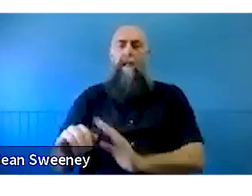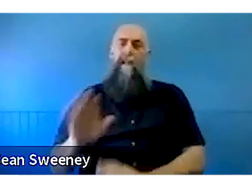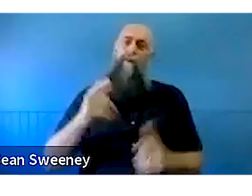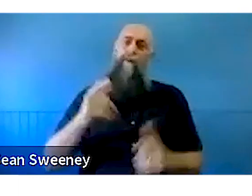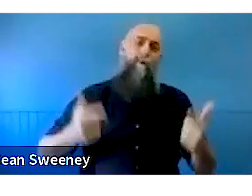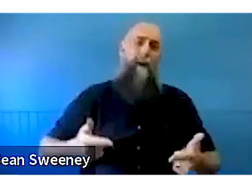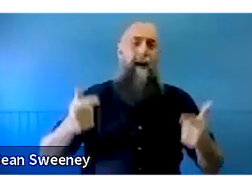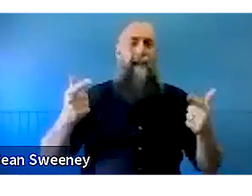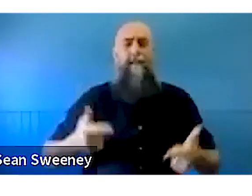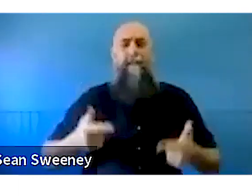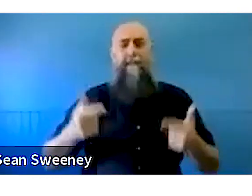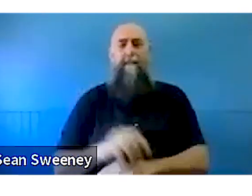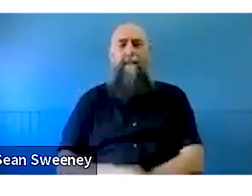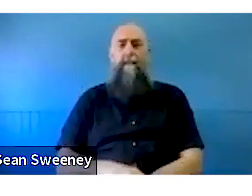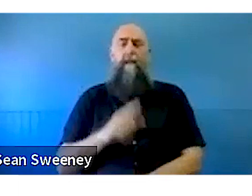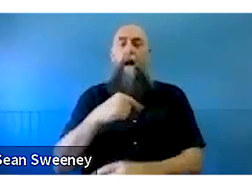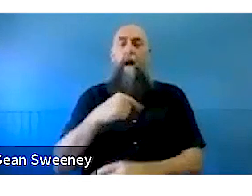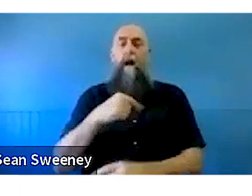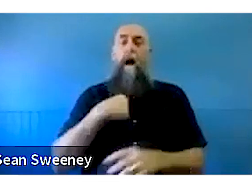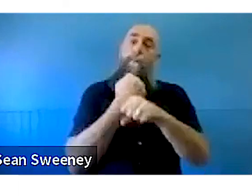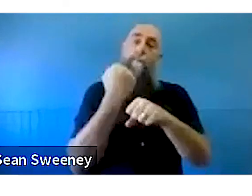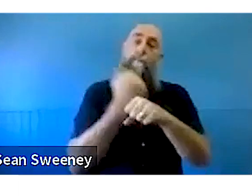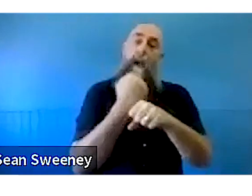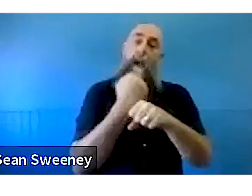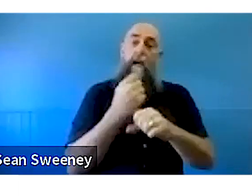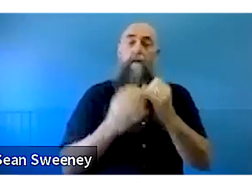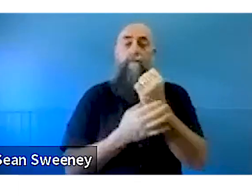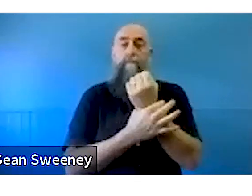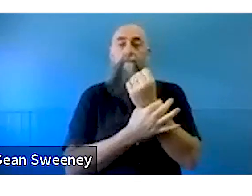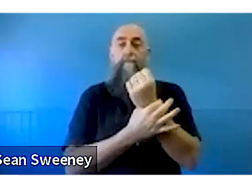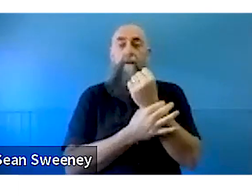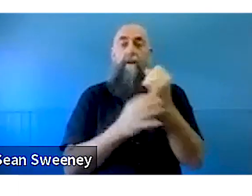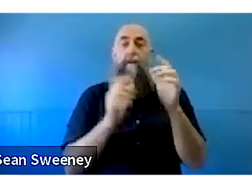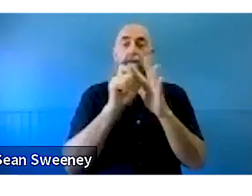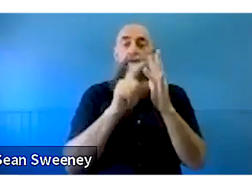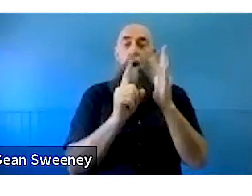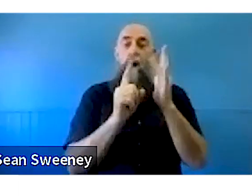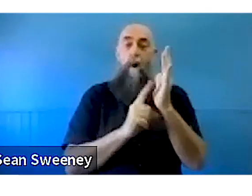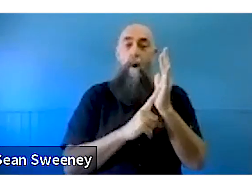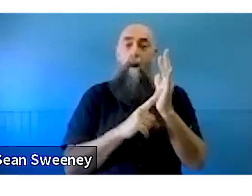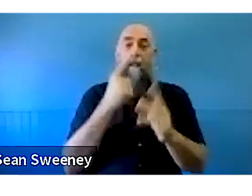I make dolls and fibre art. And I have a doll that is part Aboriginal, I couldn't get any